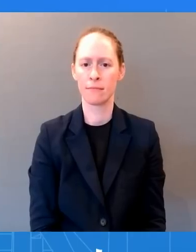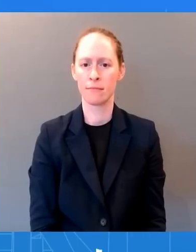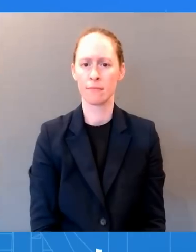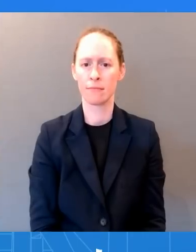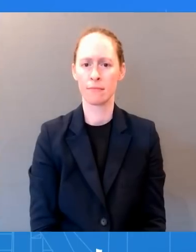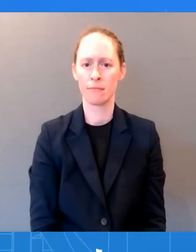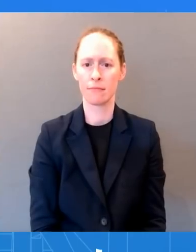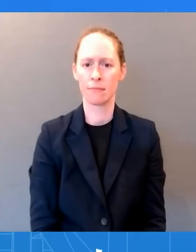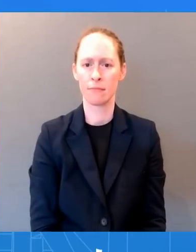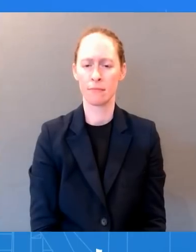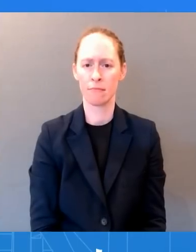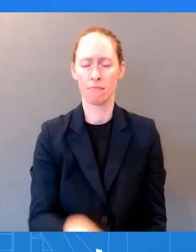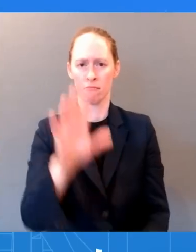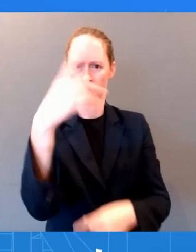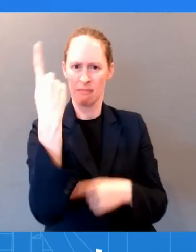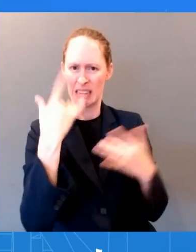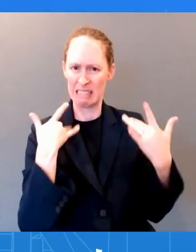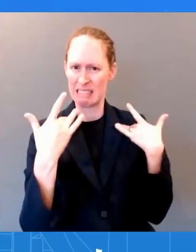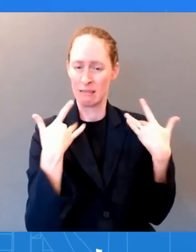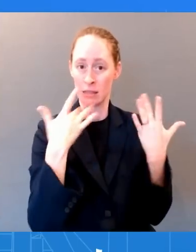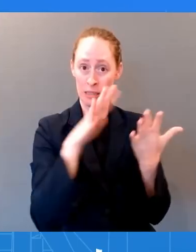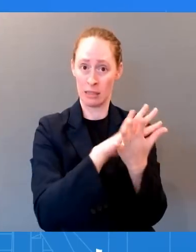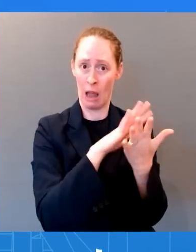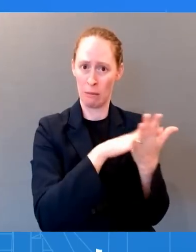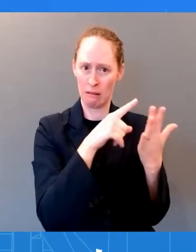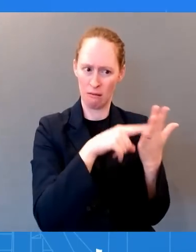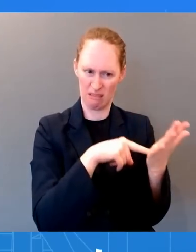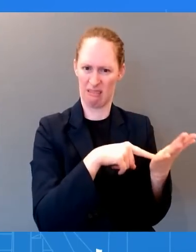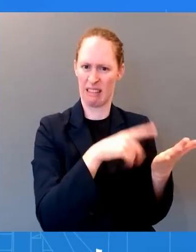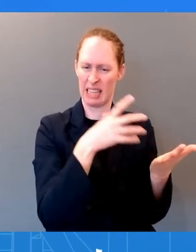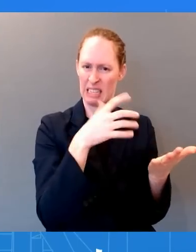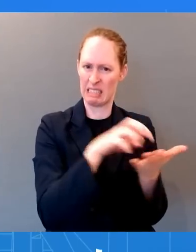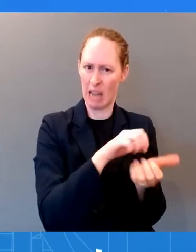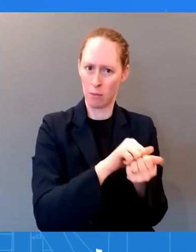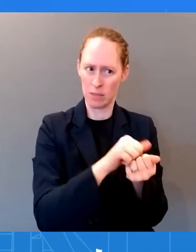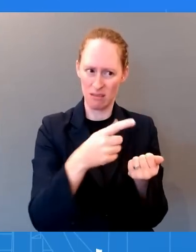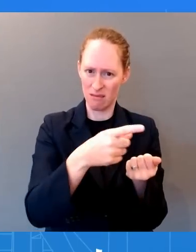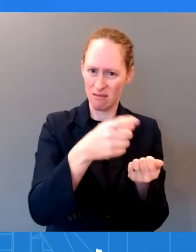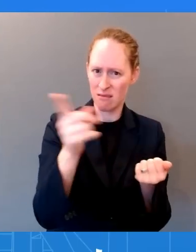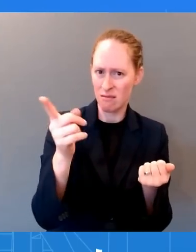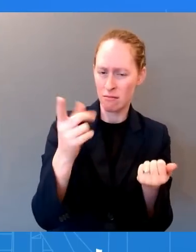we're just not going to comment about conclusions. We're not going to comment on anything related to this